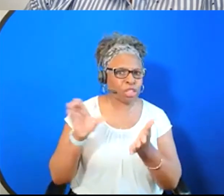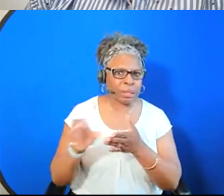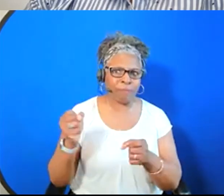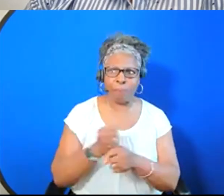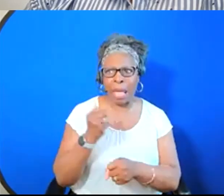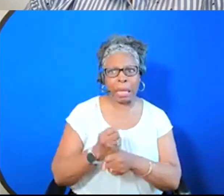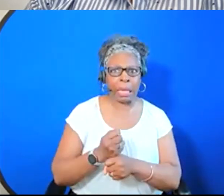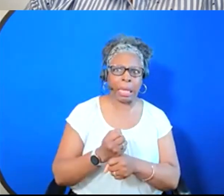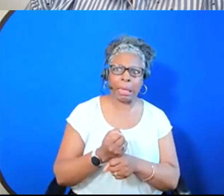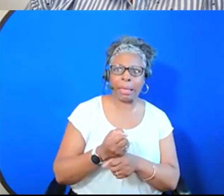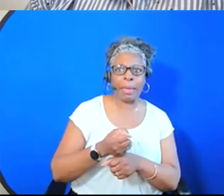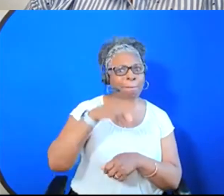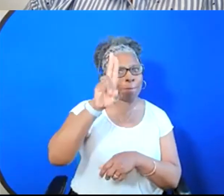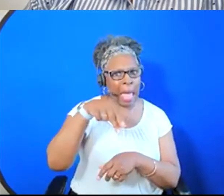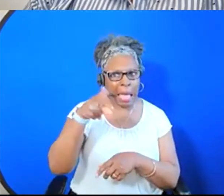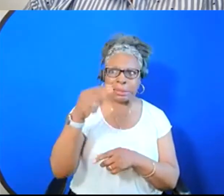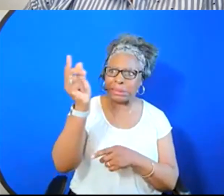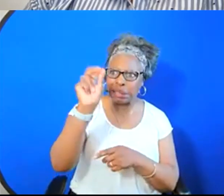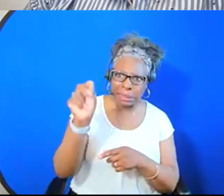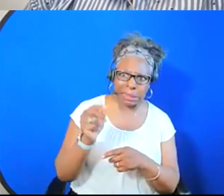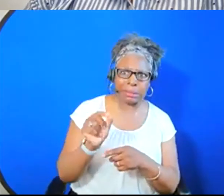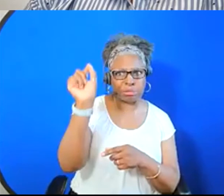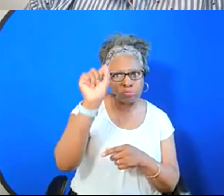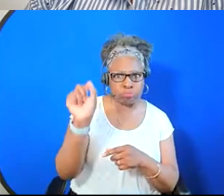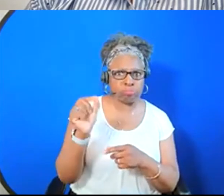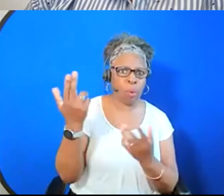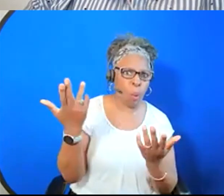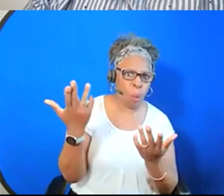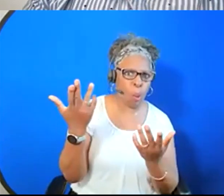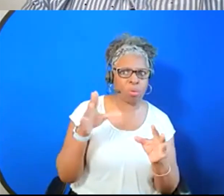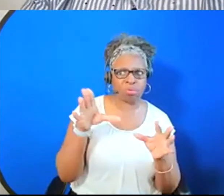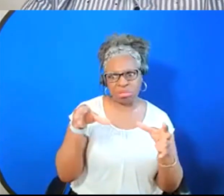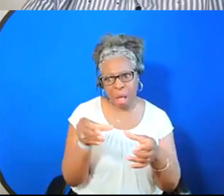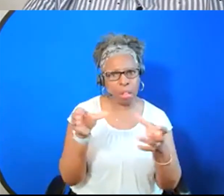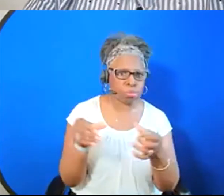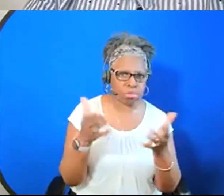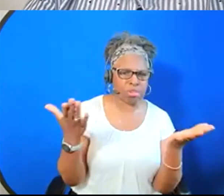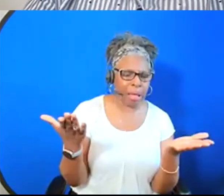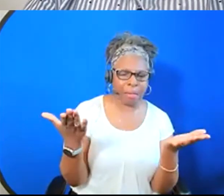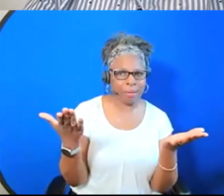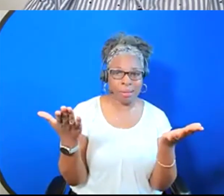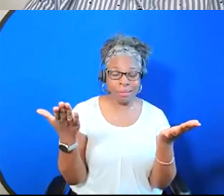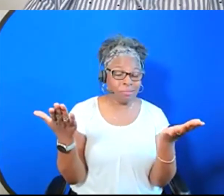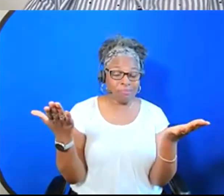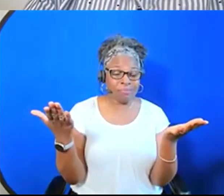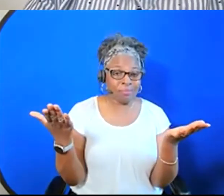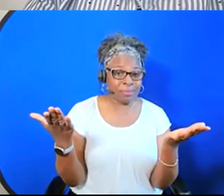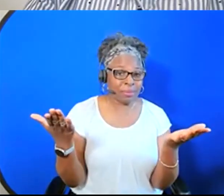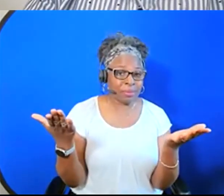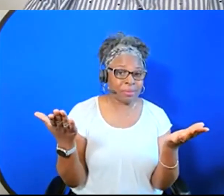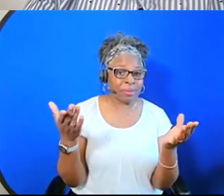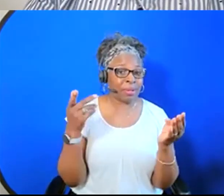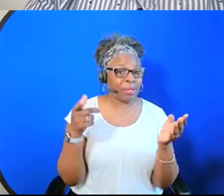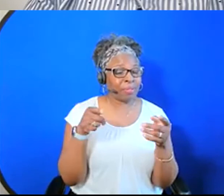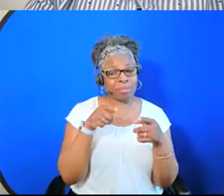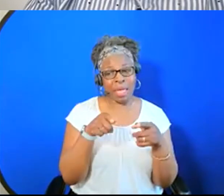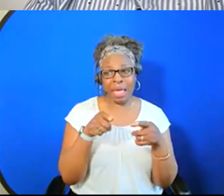that kind of funding available tends to support projects that feel very broadly and kind of more,